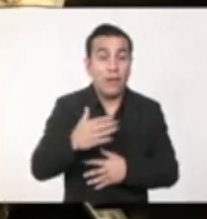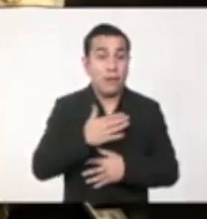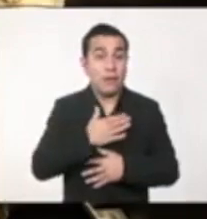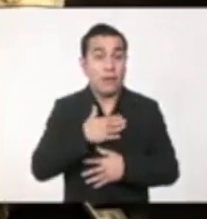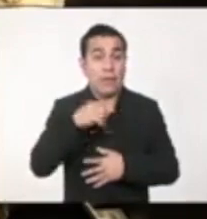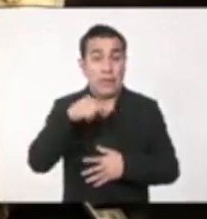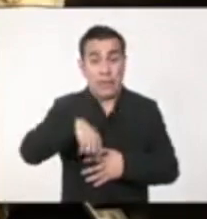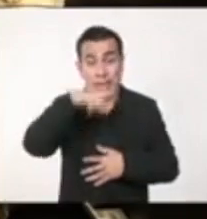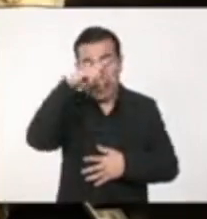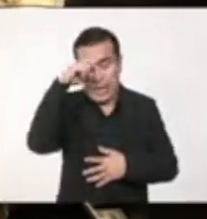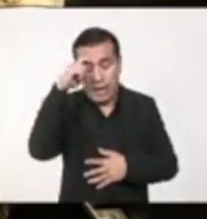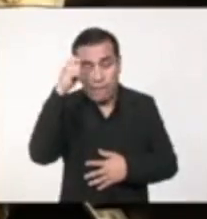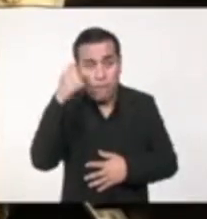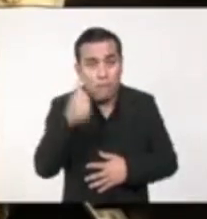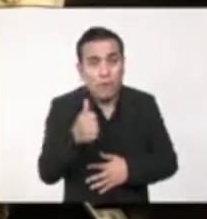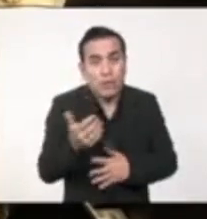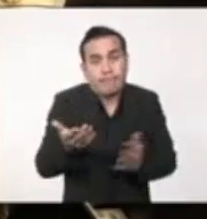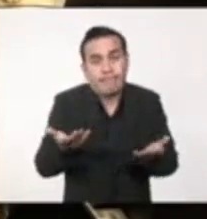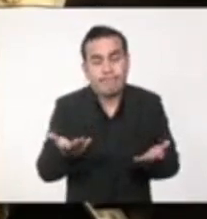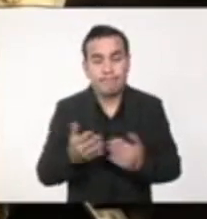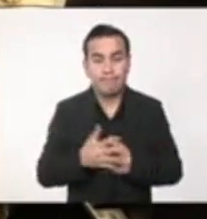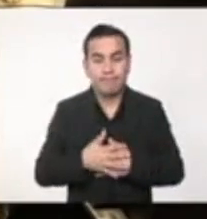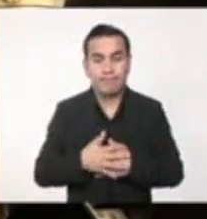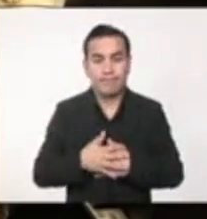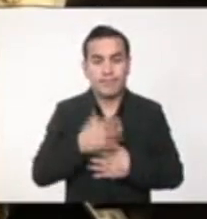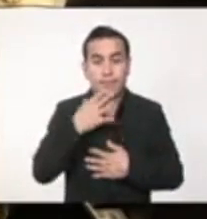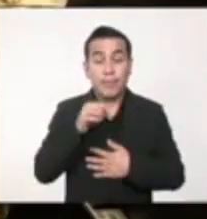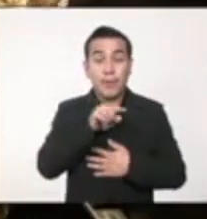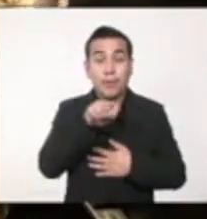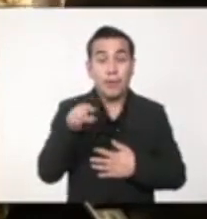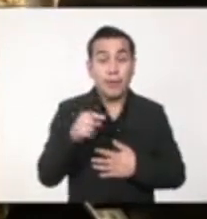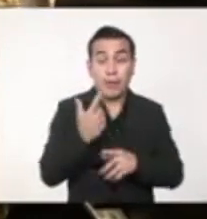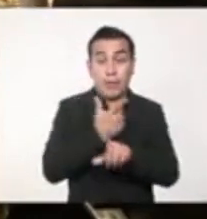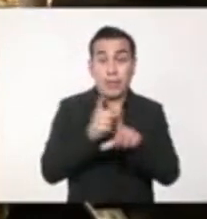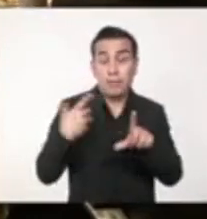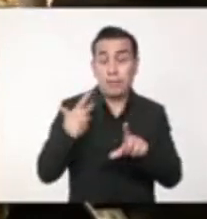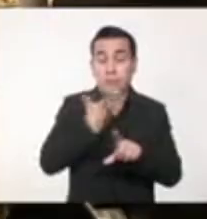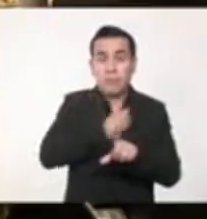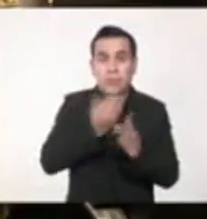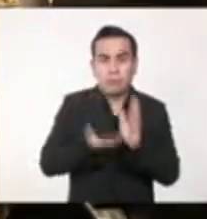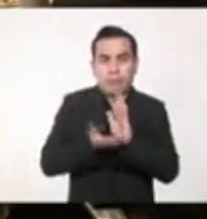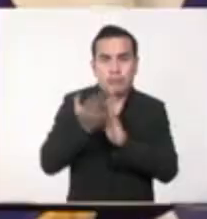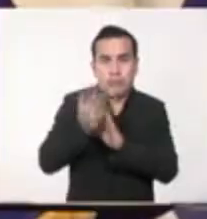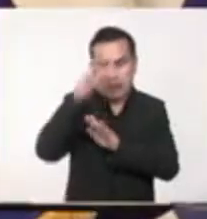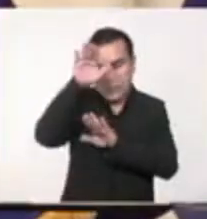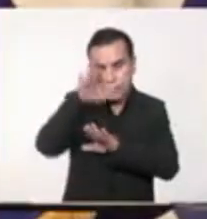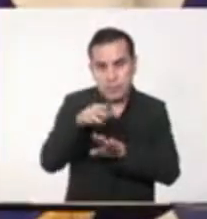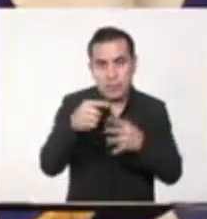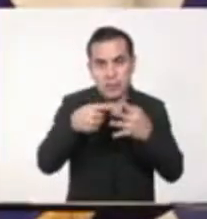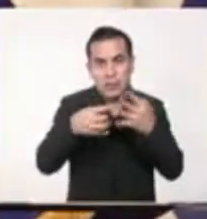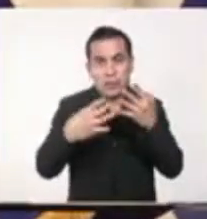worthy here, or the chance to get a job. But yes you let us develop, of course, respecting the law, respecting human rights,